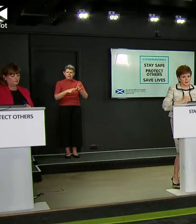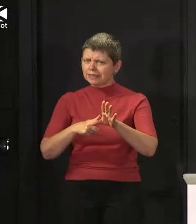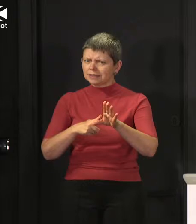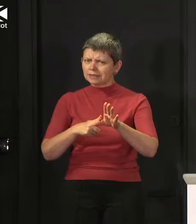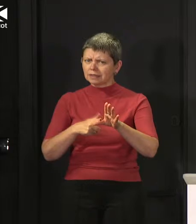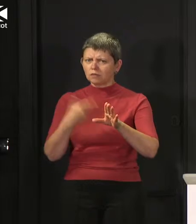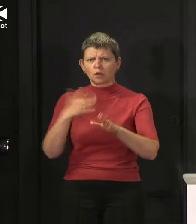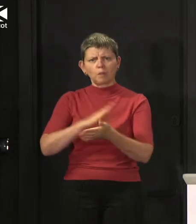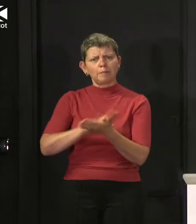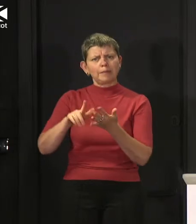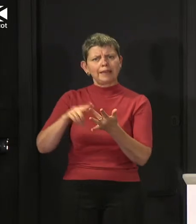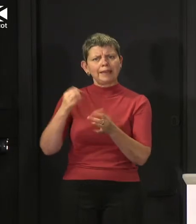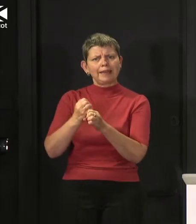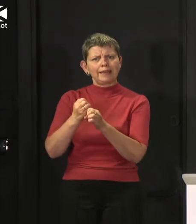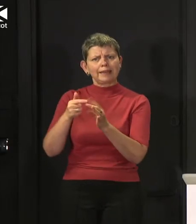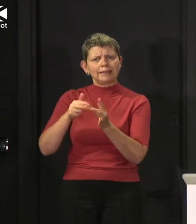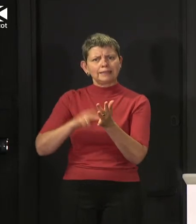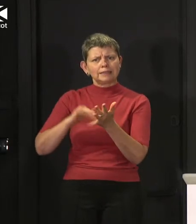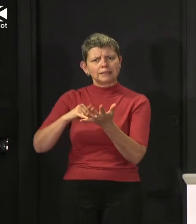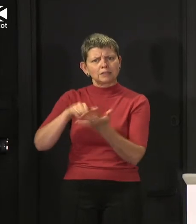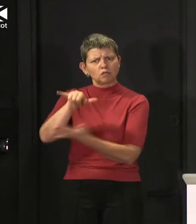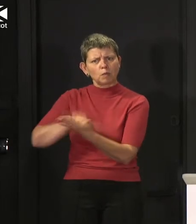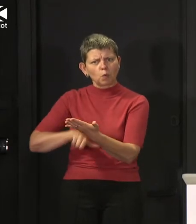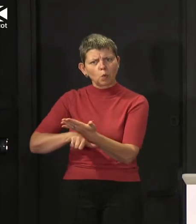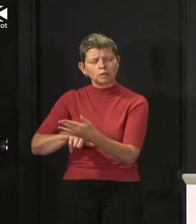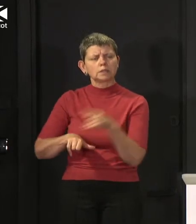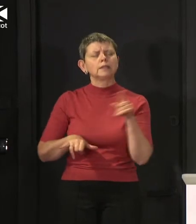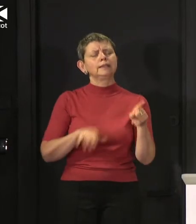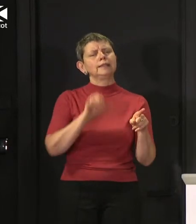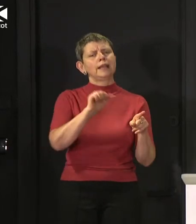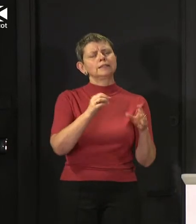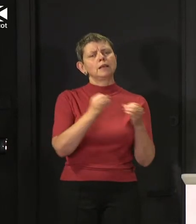I will hand over to Fiona but it is the recommendation that was in Benny Higgins report that we have